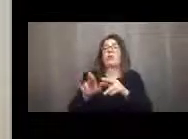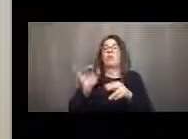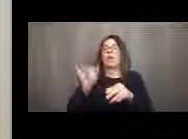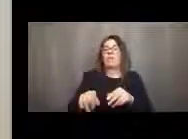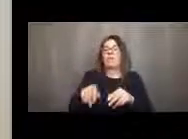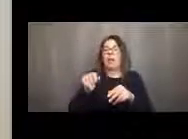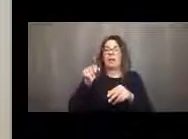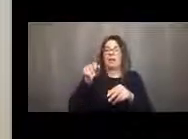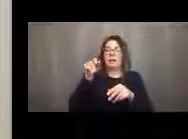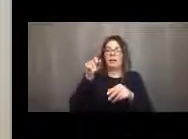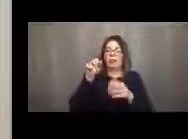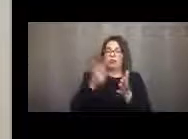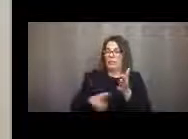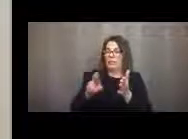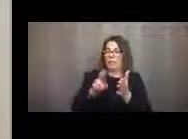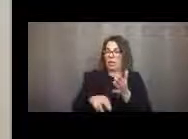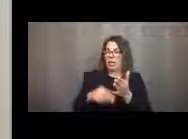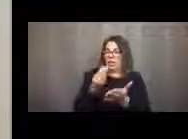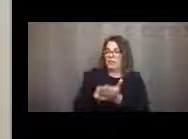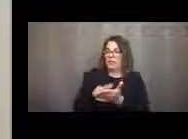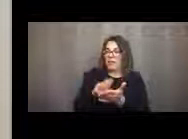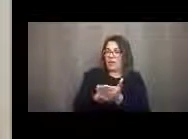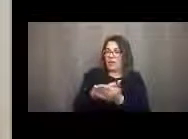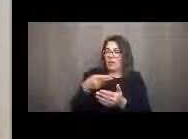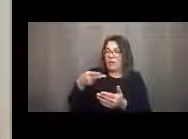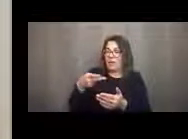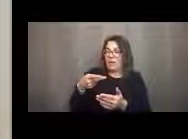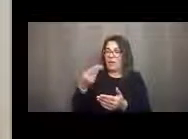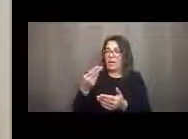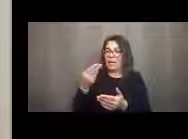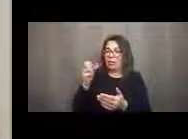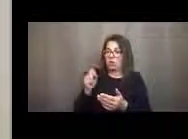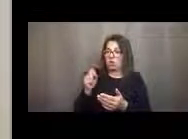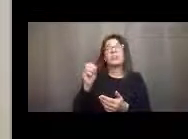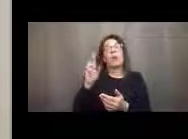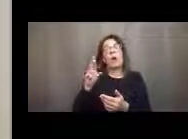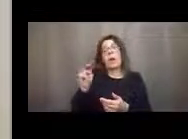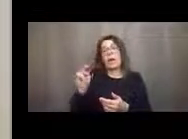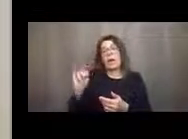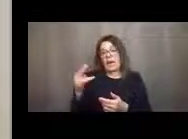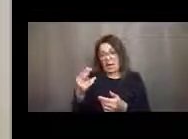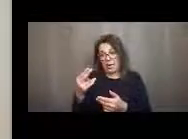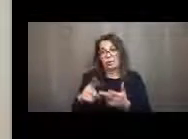of the research that's funded by the Public Health Service or NIH, or proposed for such funding,